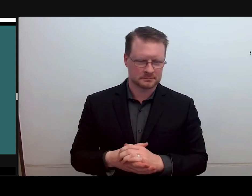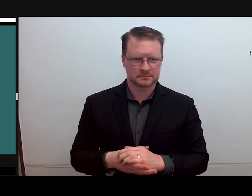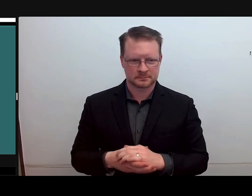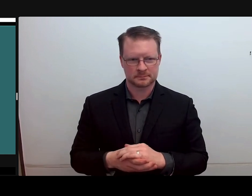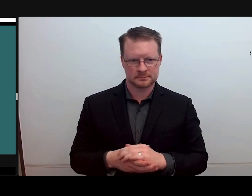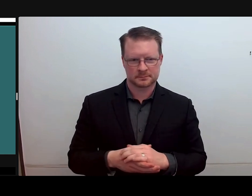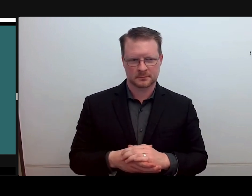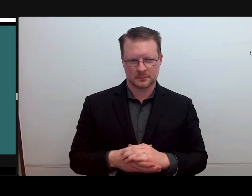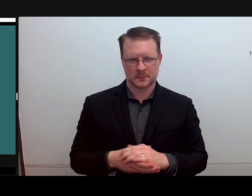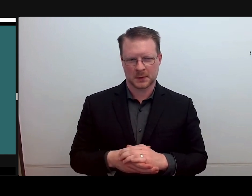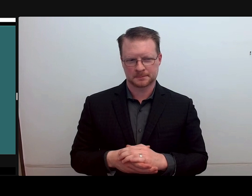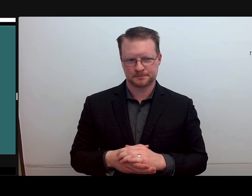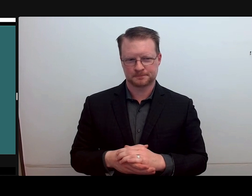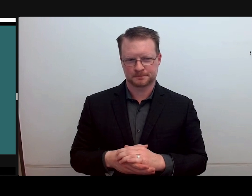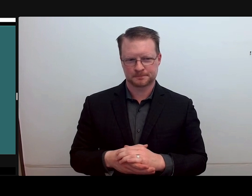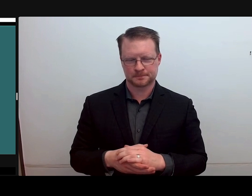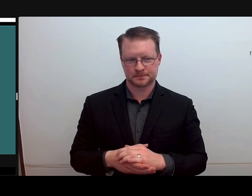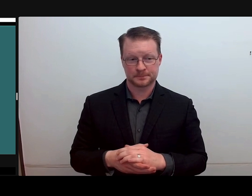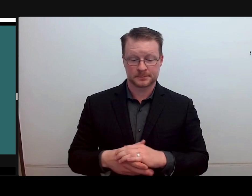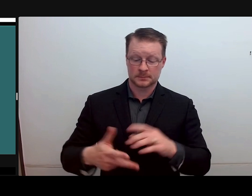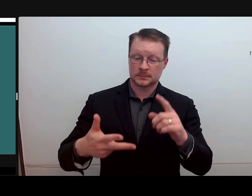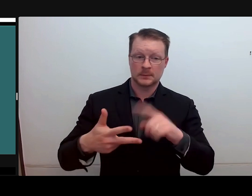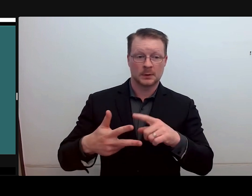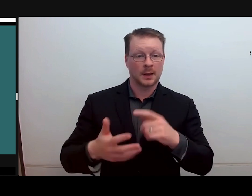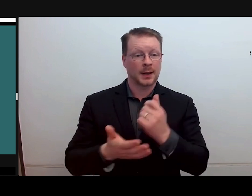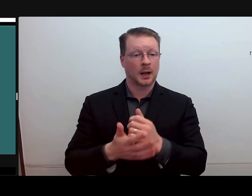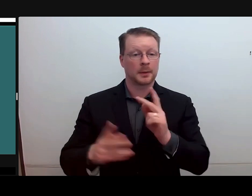but it doesn't prescribe how that happens.